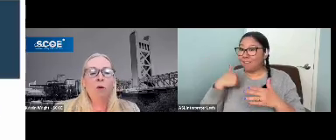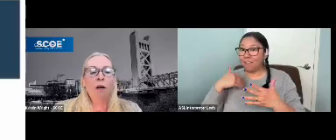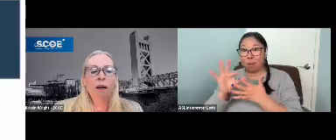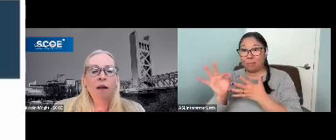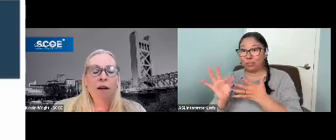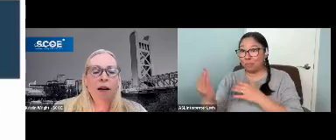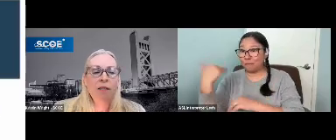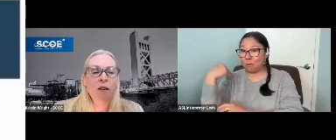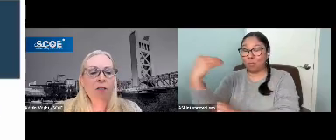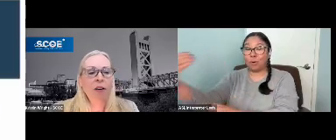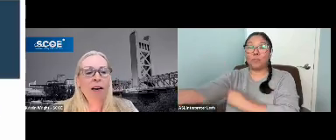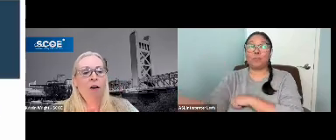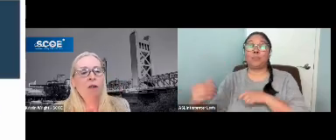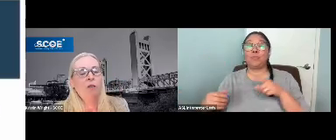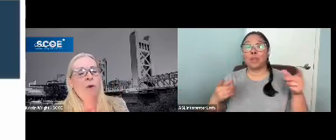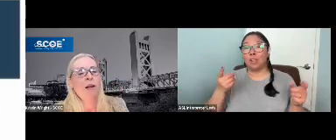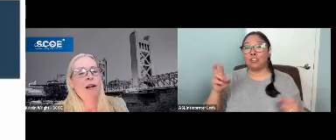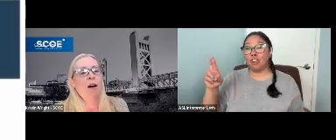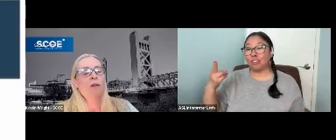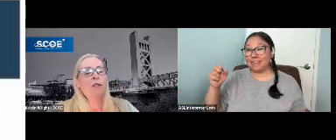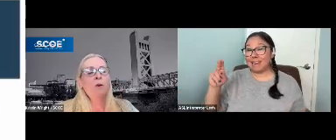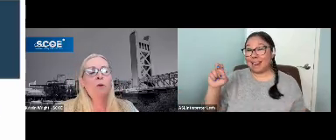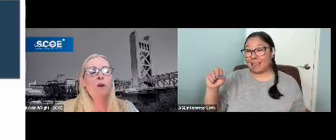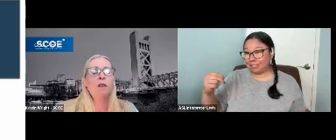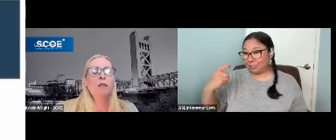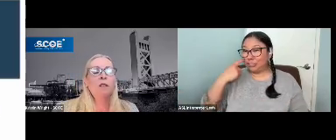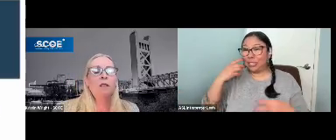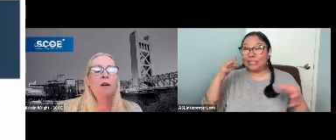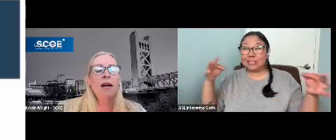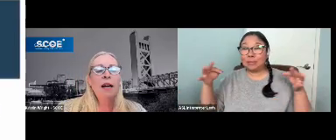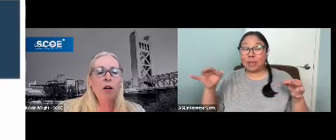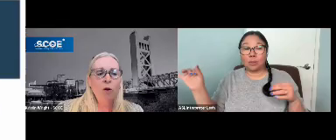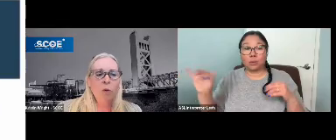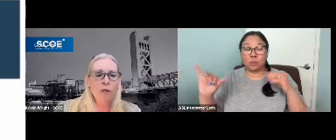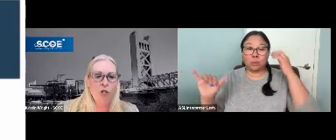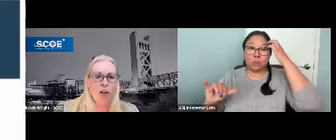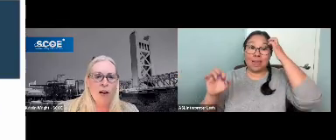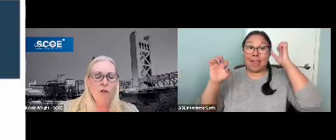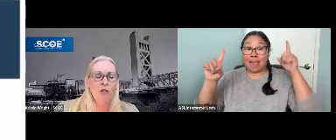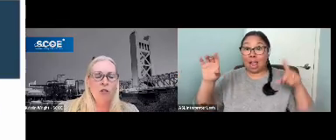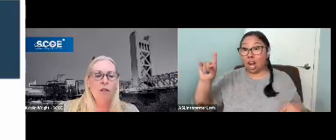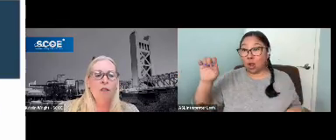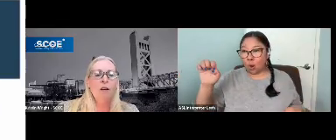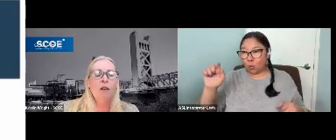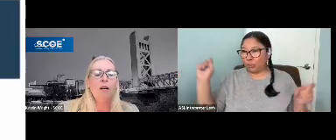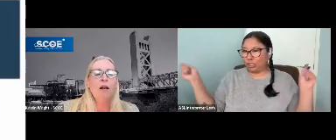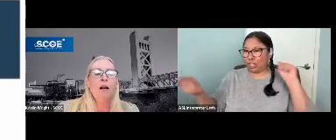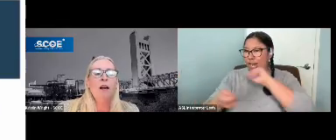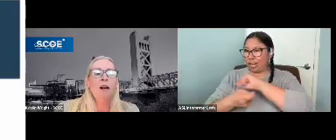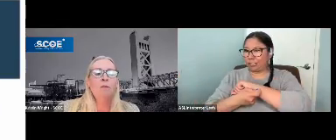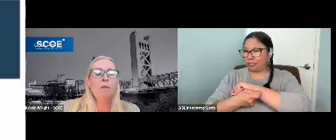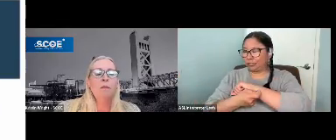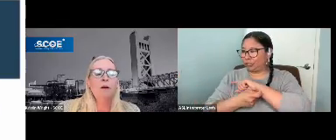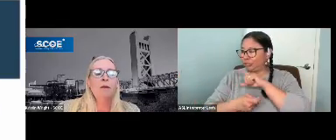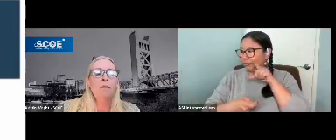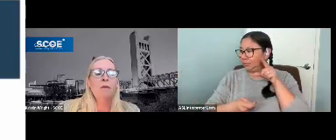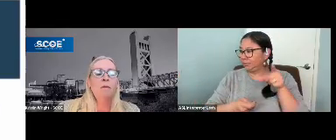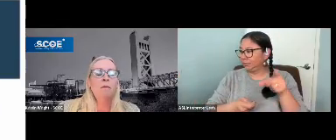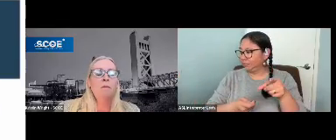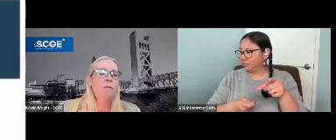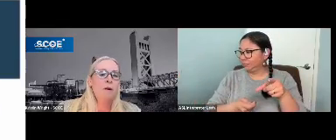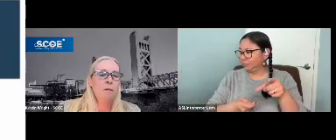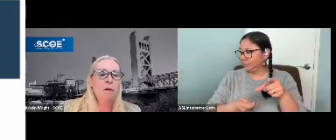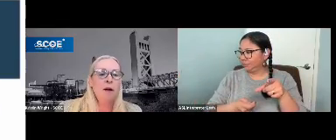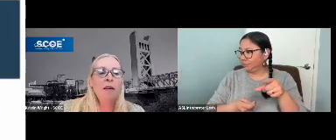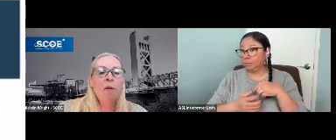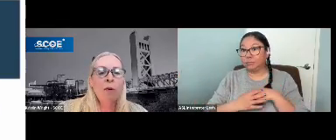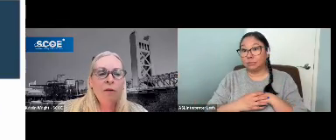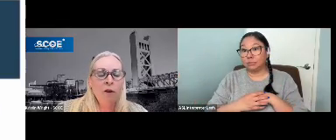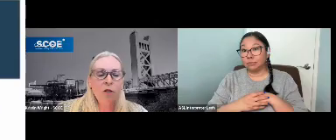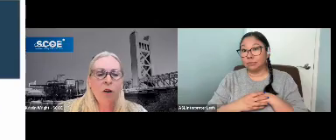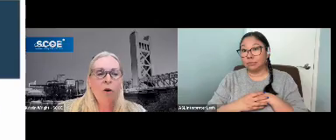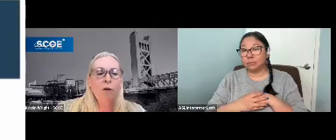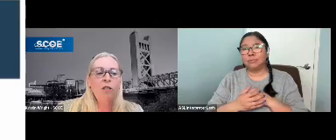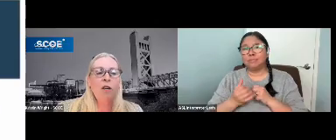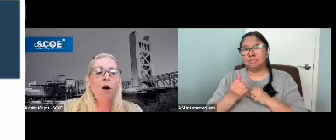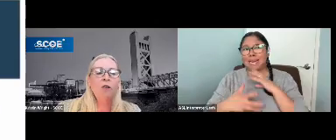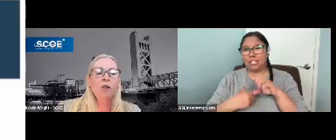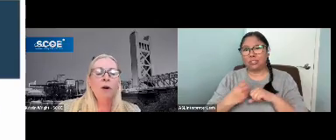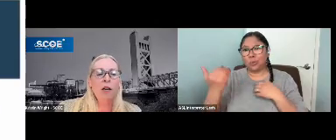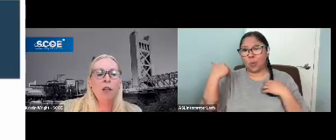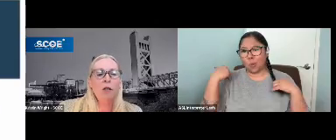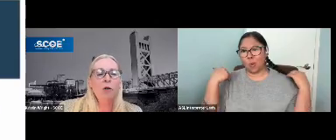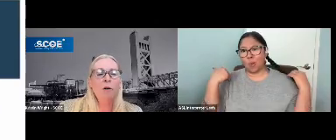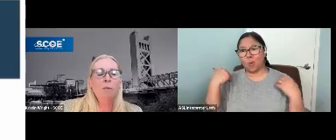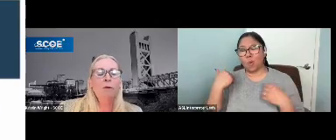So as Dr. Heenan also pointed out so ed code was changed um a number of years ago to also include